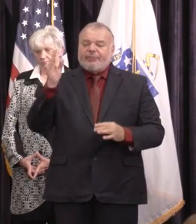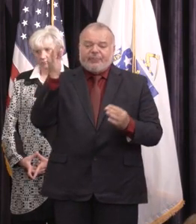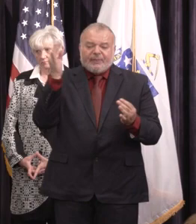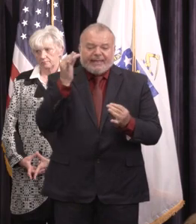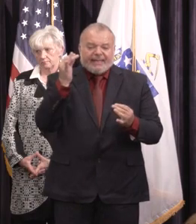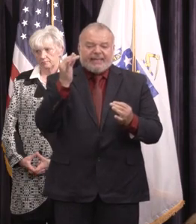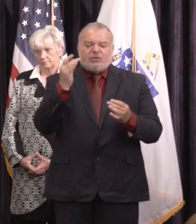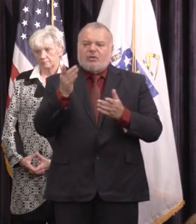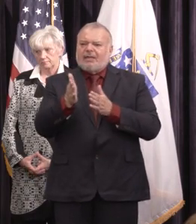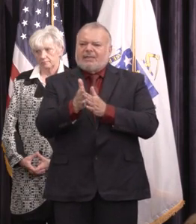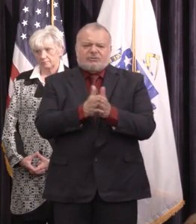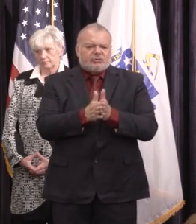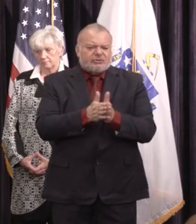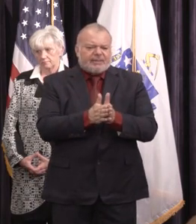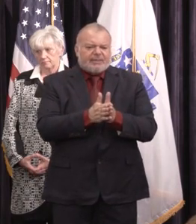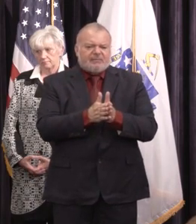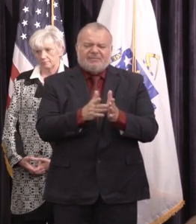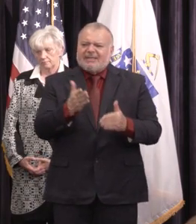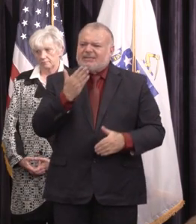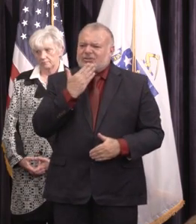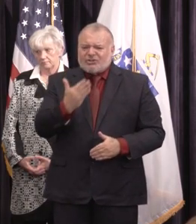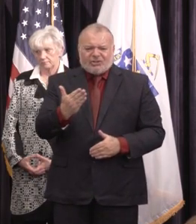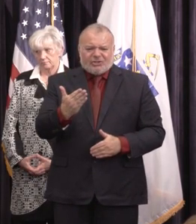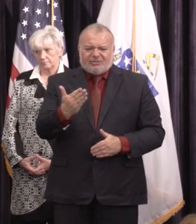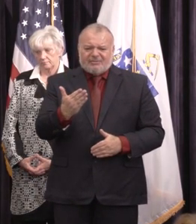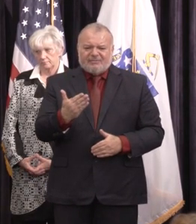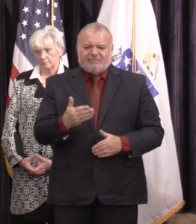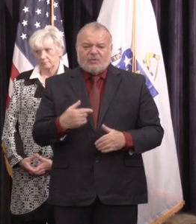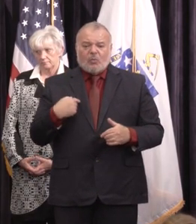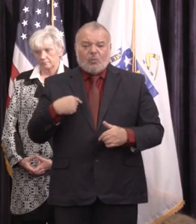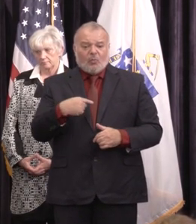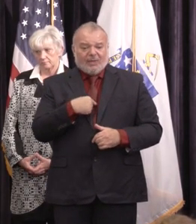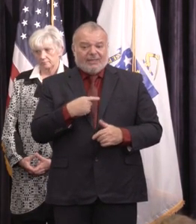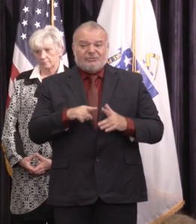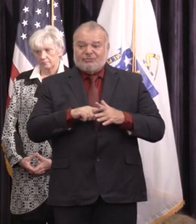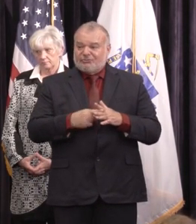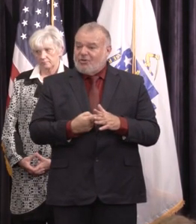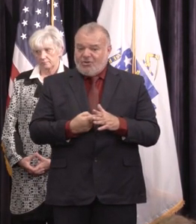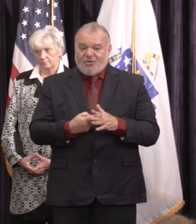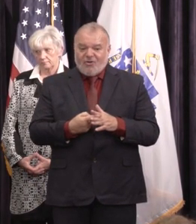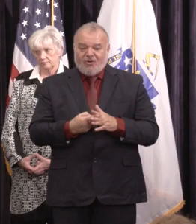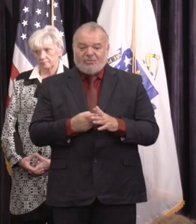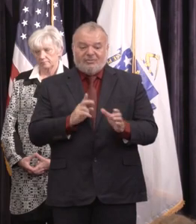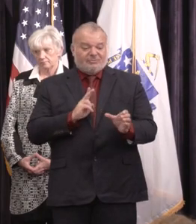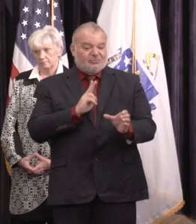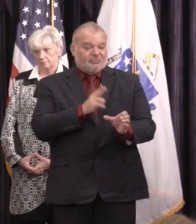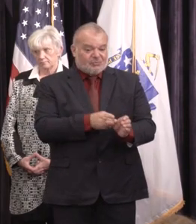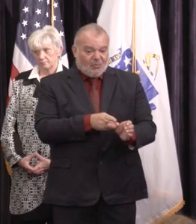it was an opportunity for us to hear from members of our team about things that they cared about